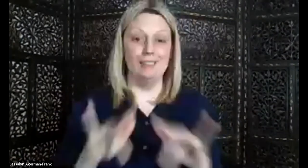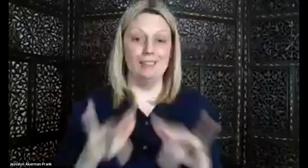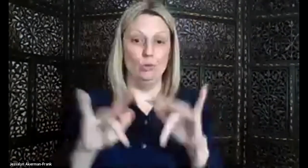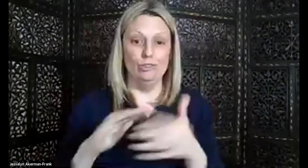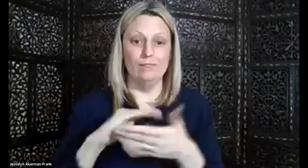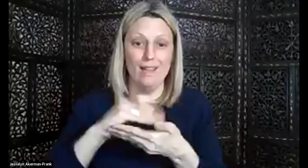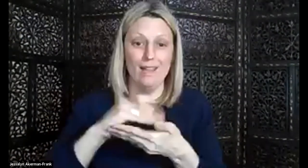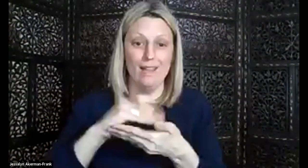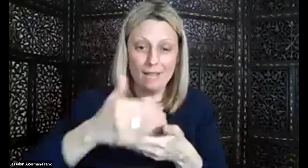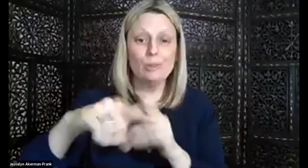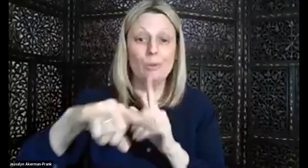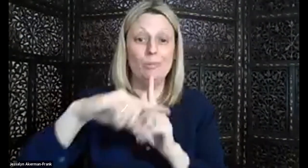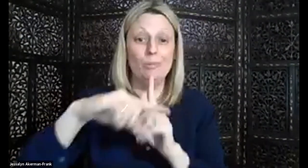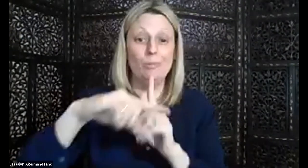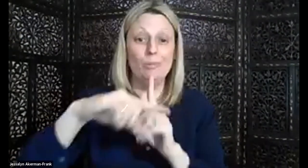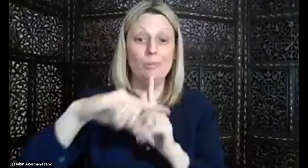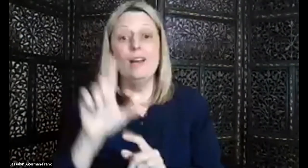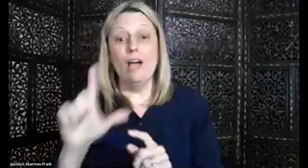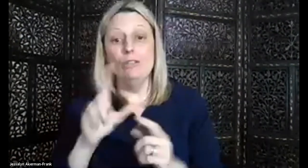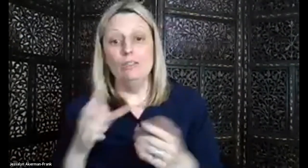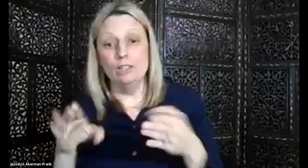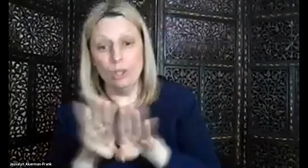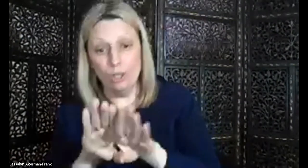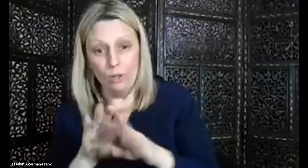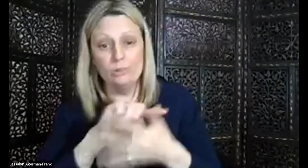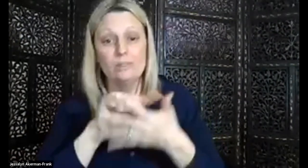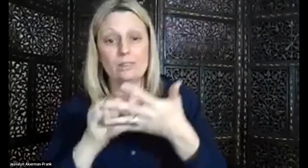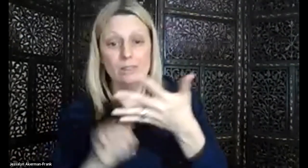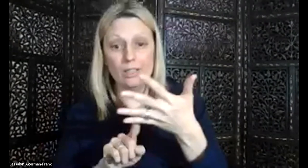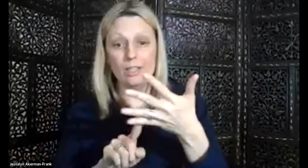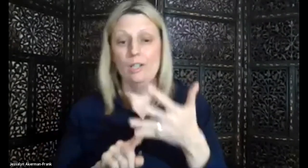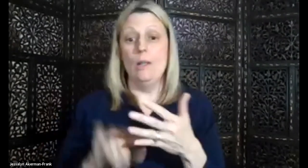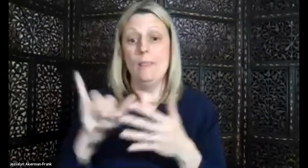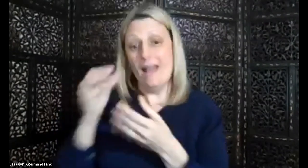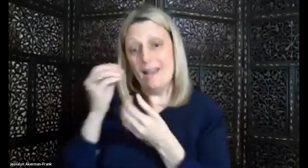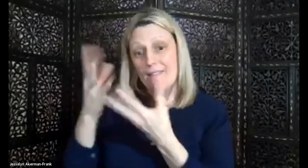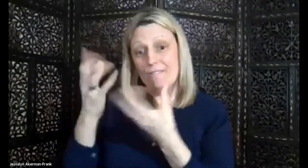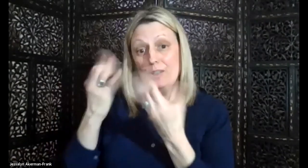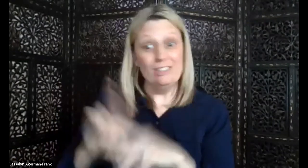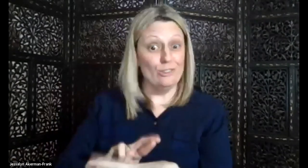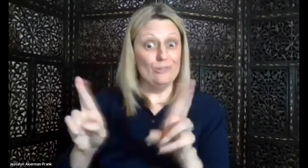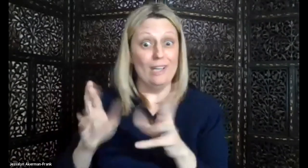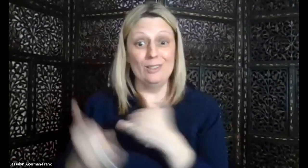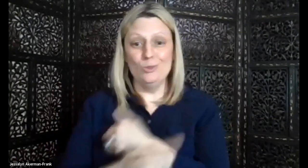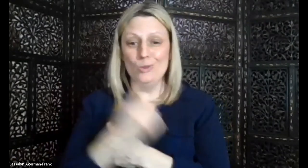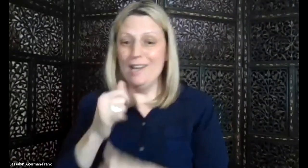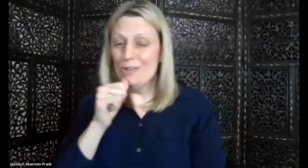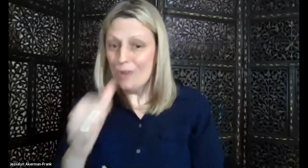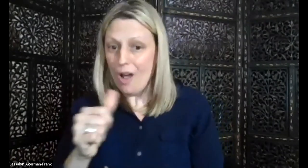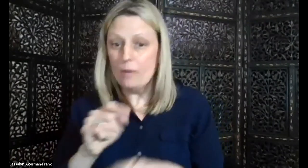create a platform that shifts online because a lot of people are